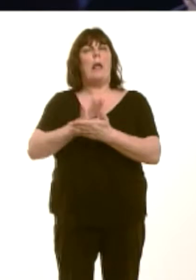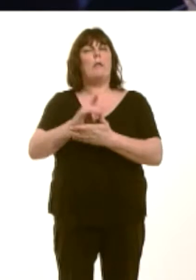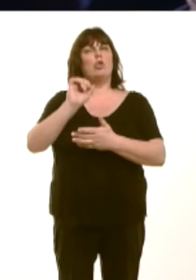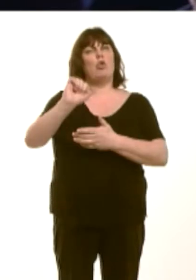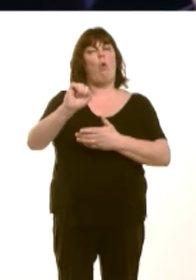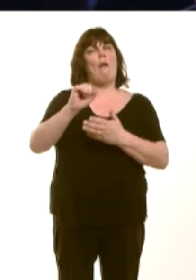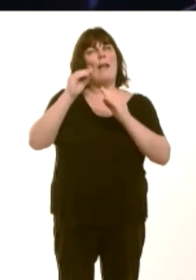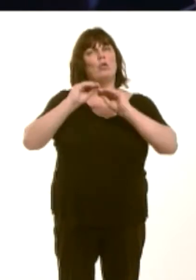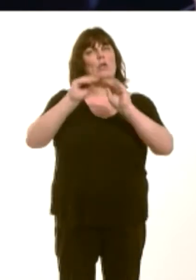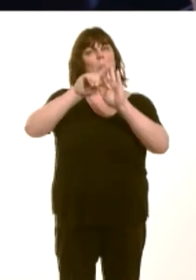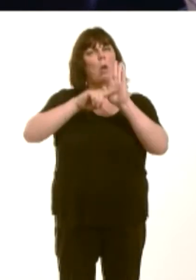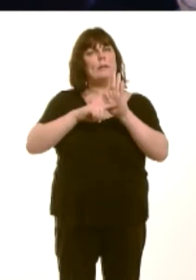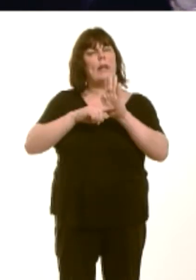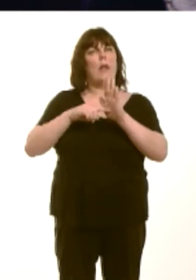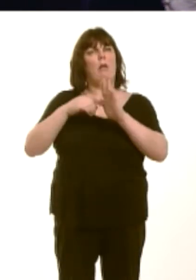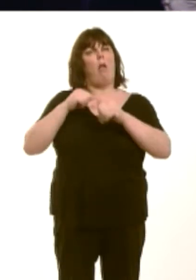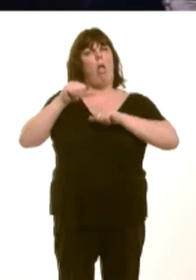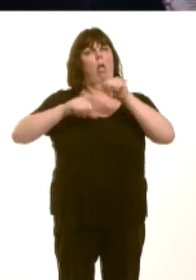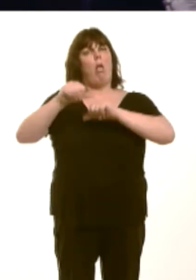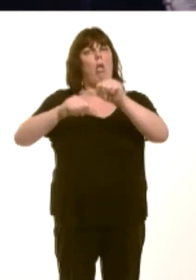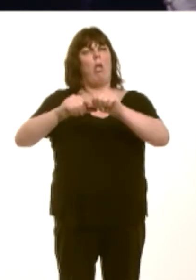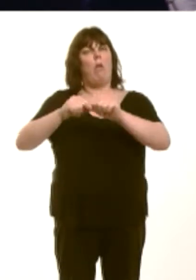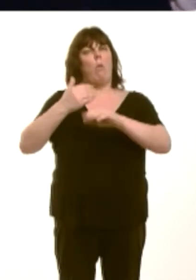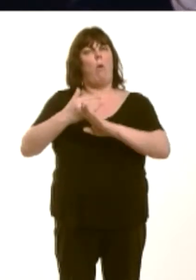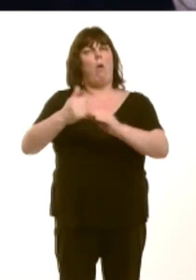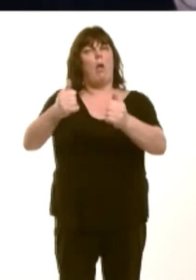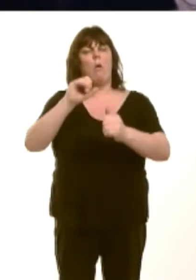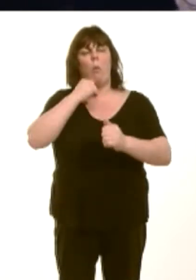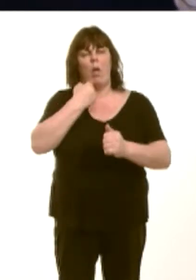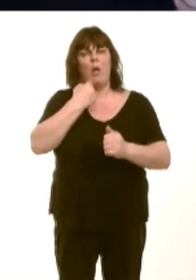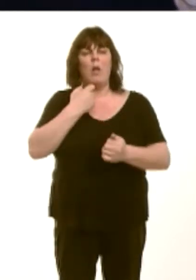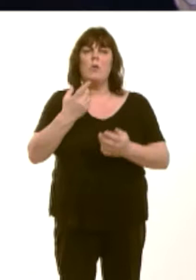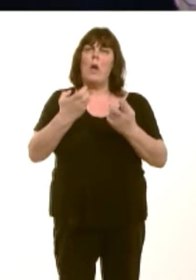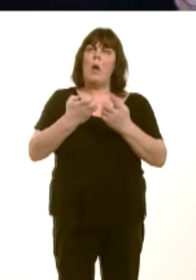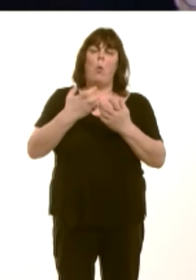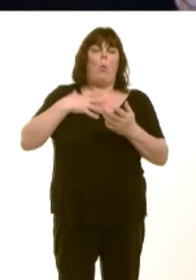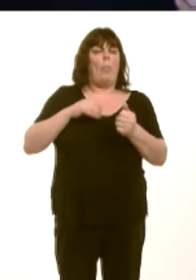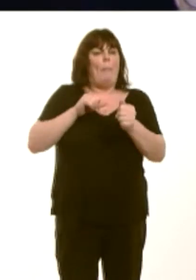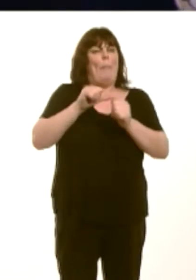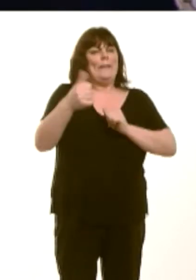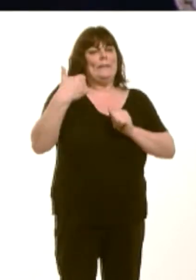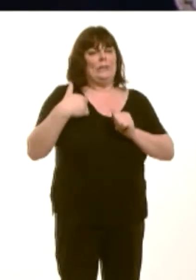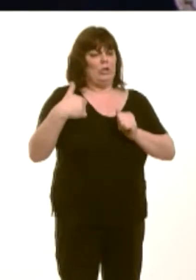The way to make sure that we attract the very best teachers into the profession is to ensure